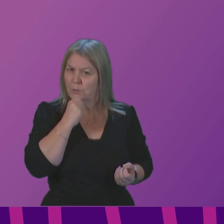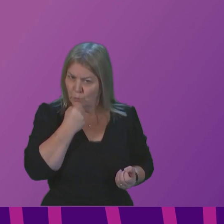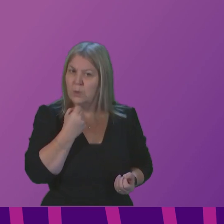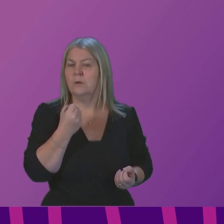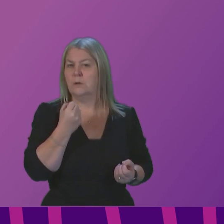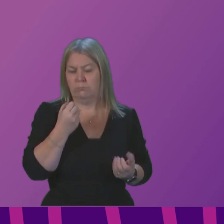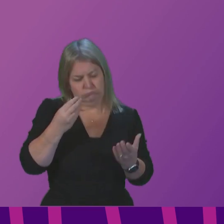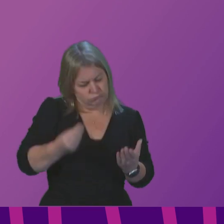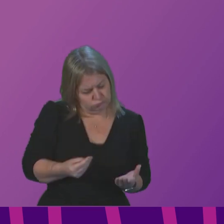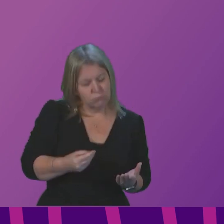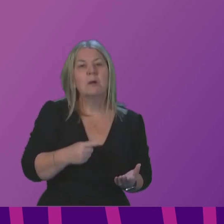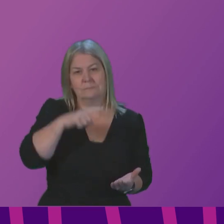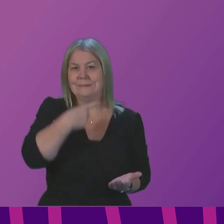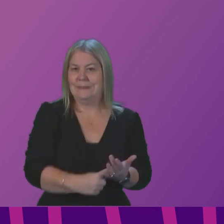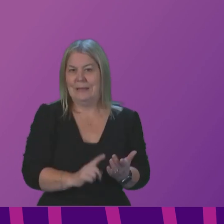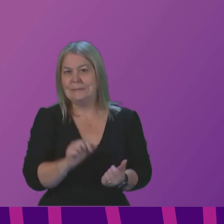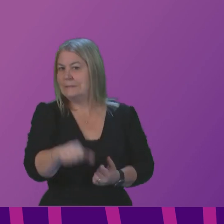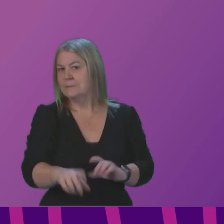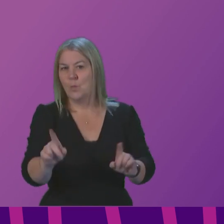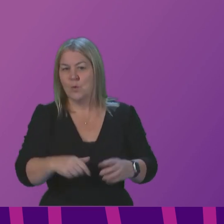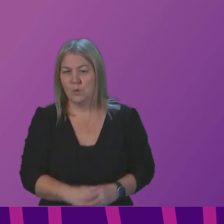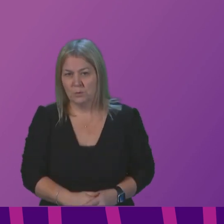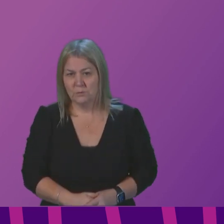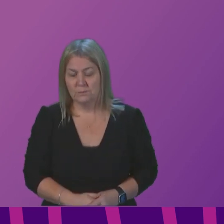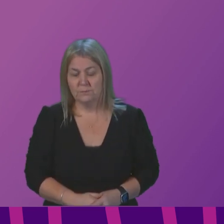I think that it is incumbent on all of us who care about these issues—and I know that